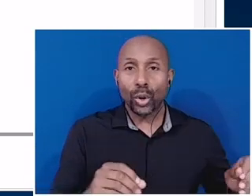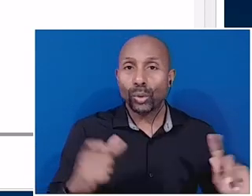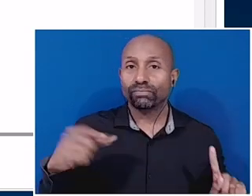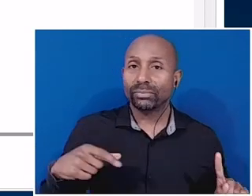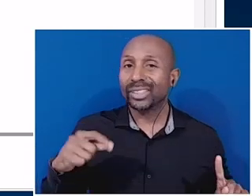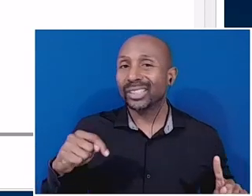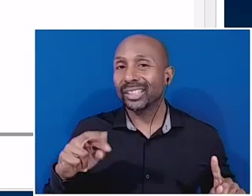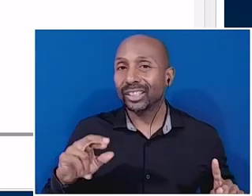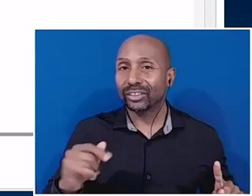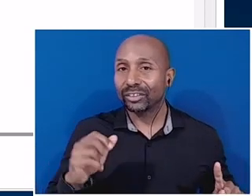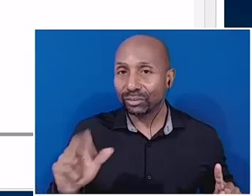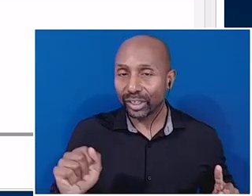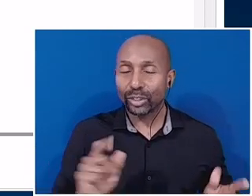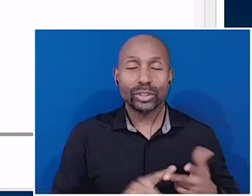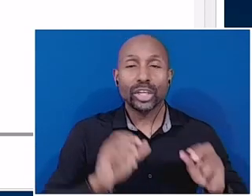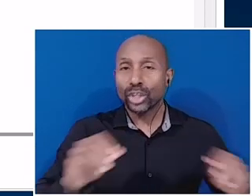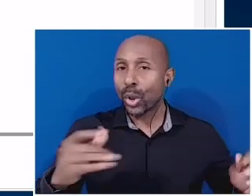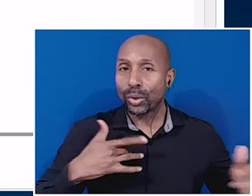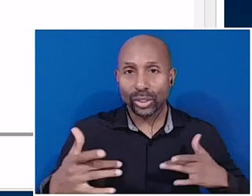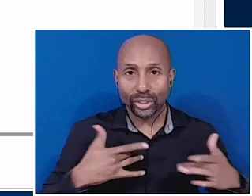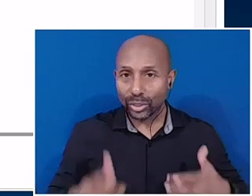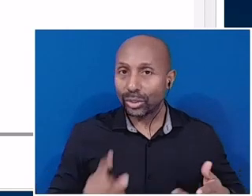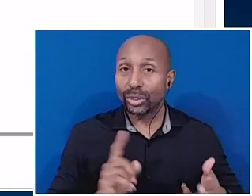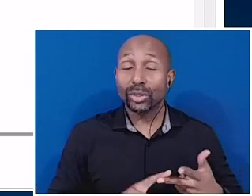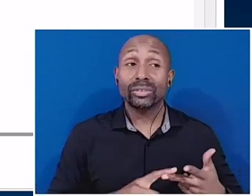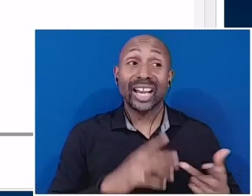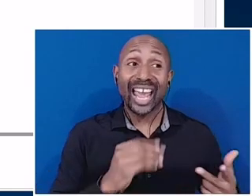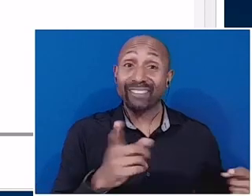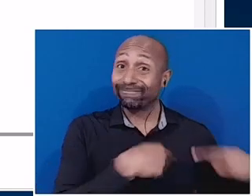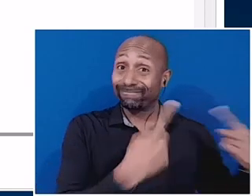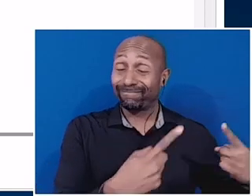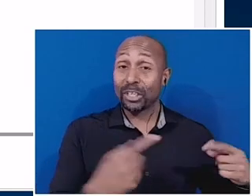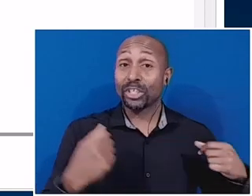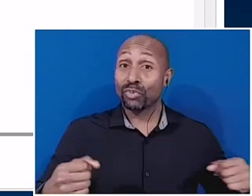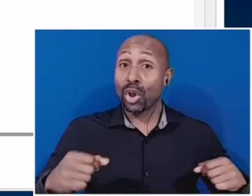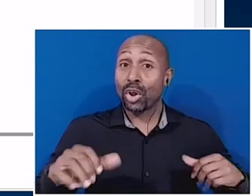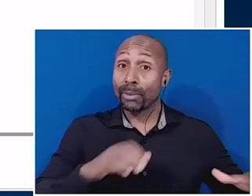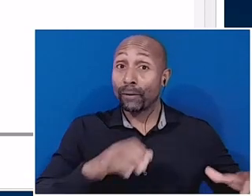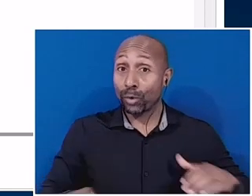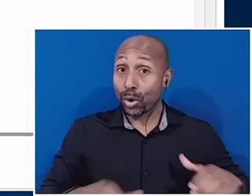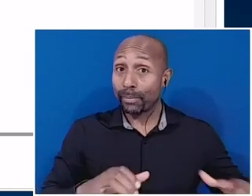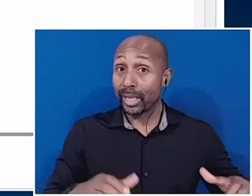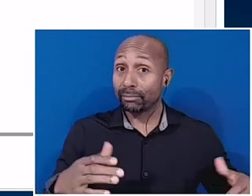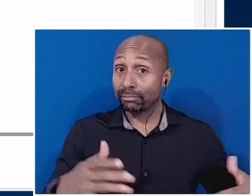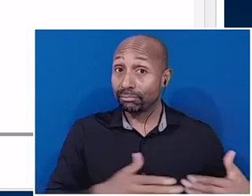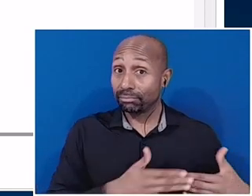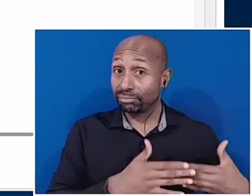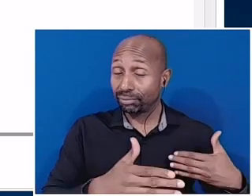concerns, and strong performance, it really is not a good use of resources.